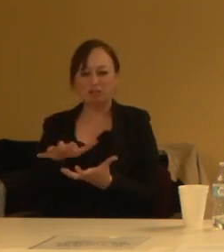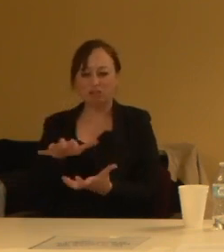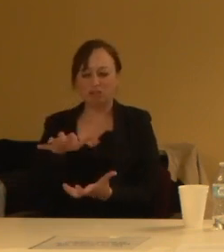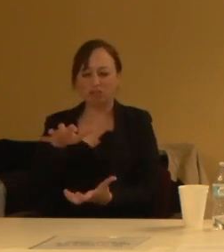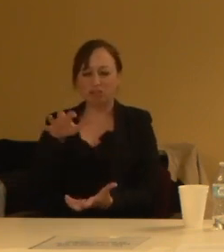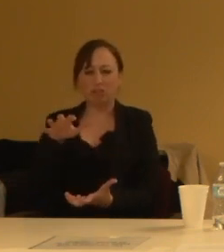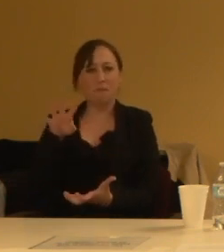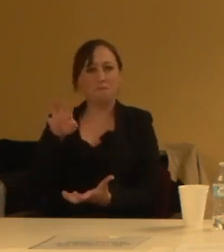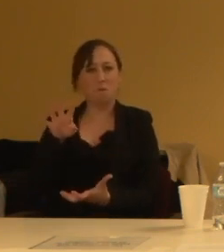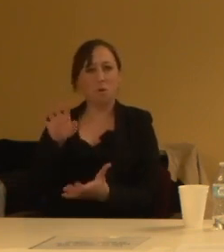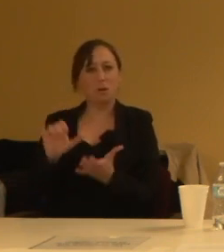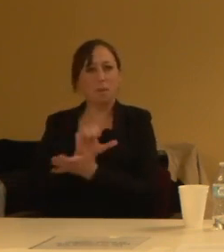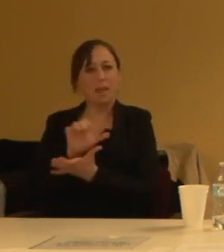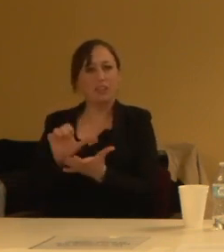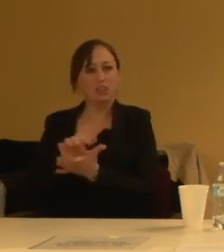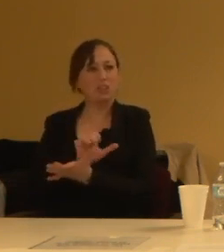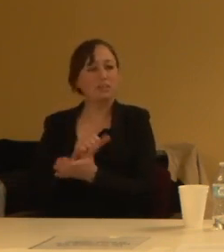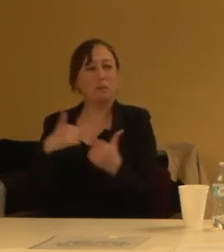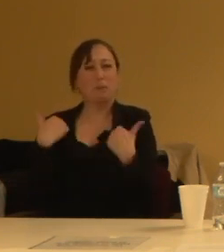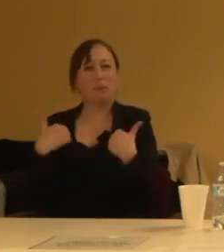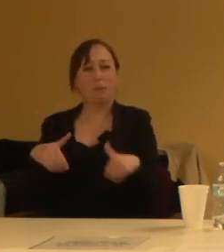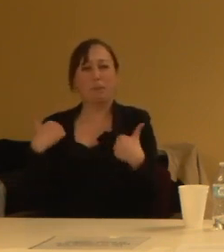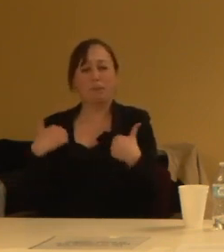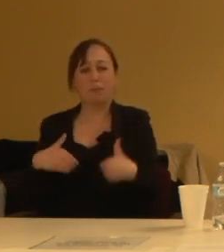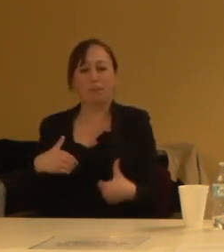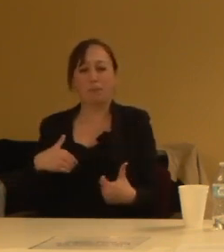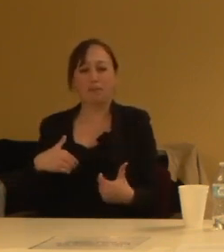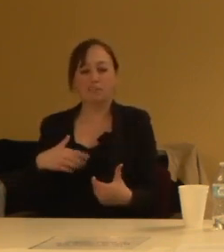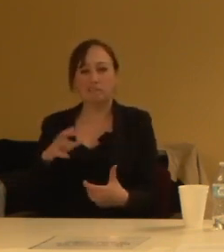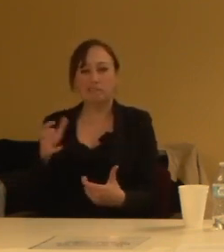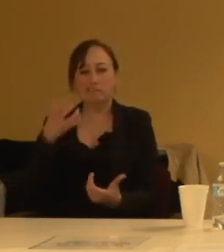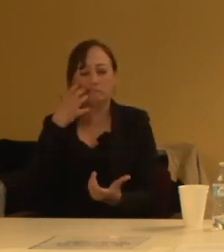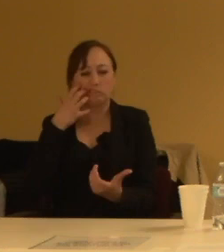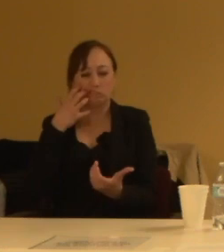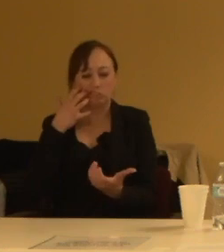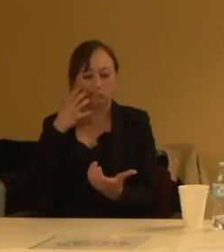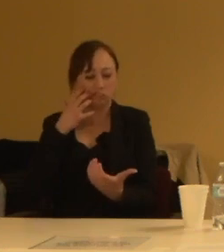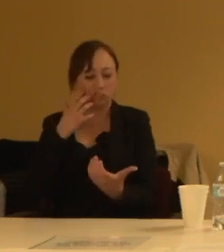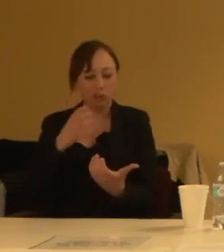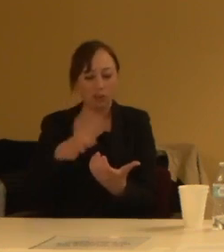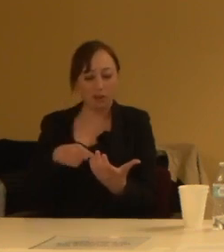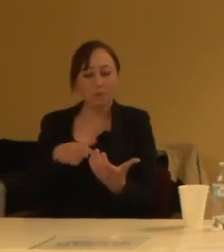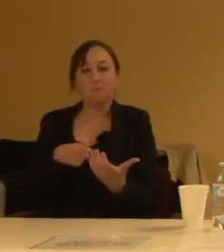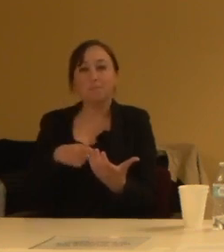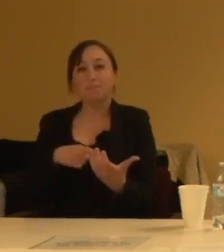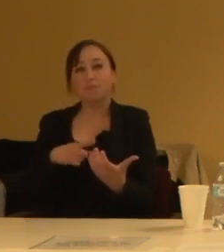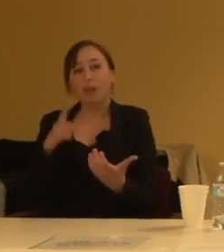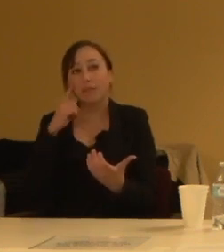potentially happen. And I mean that is like the best like, and I think in some ways because my brain as a dramaturge is